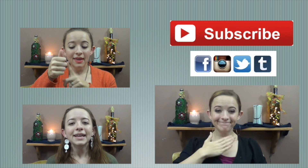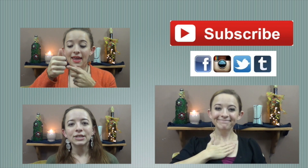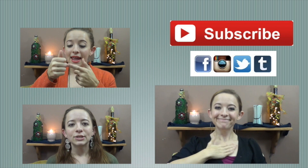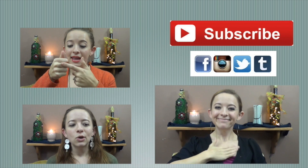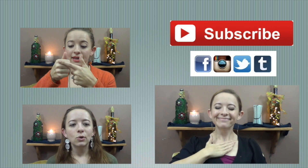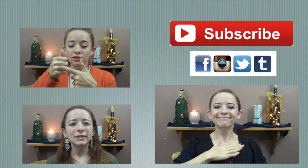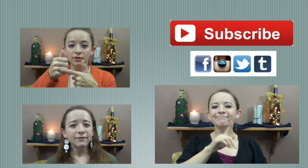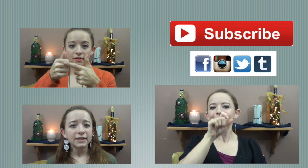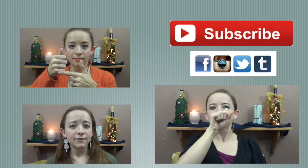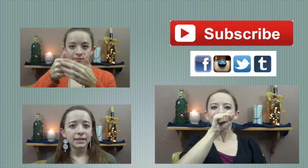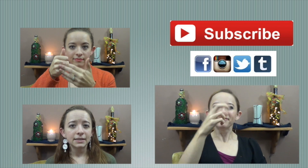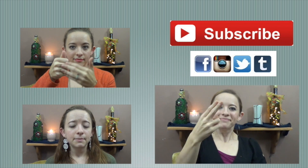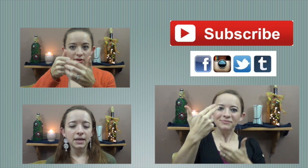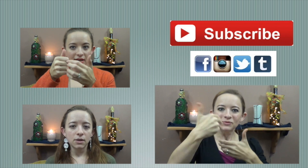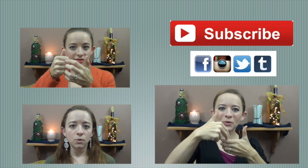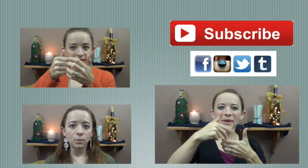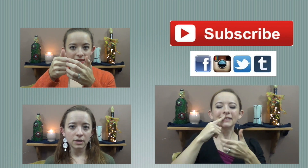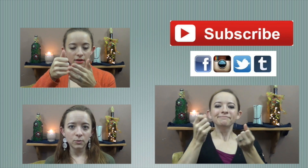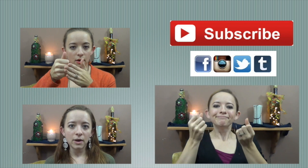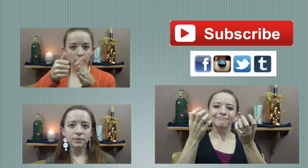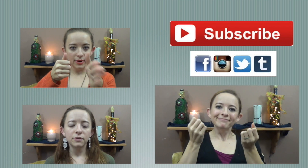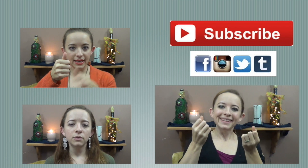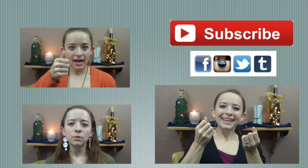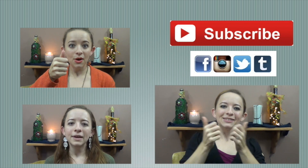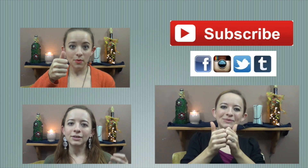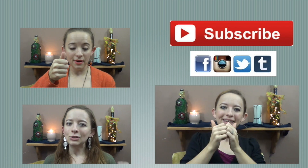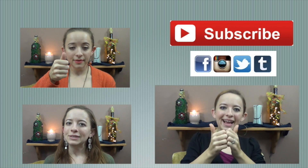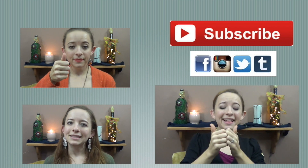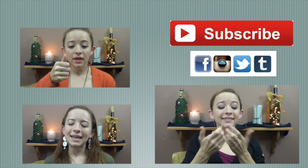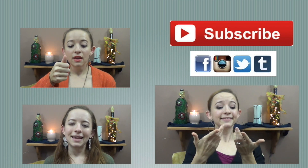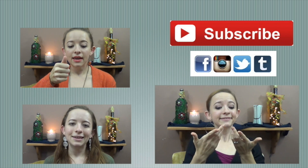big red button up there and SUBSCRIBE! I love having you guys come and